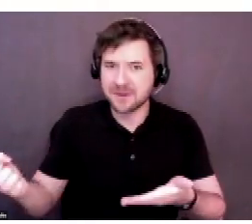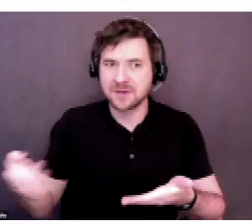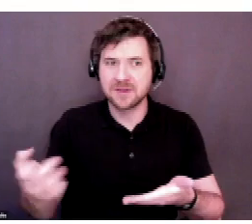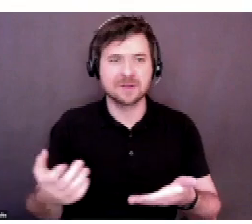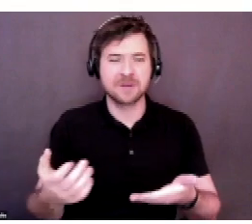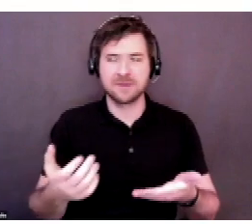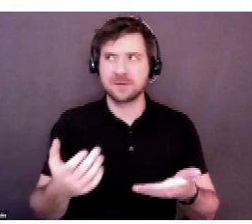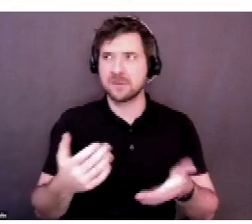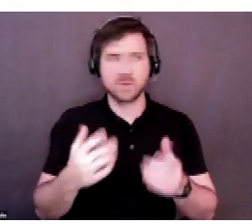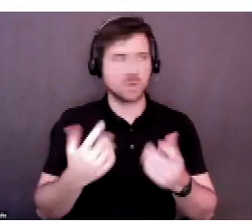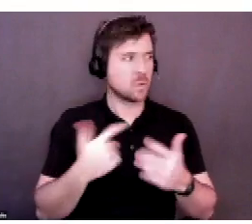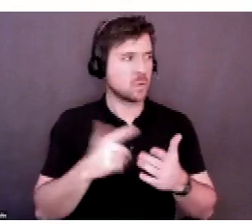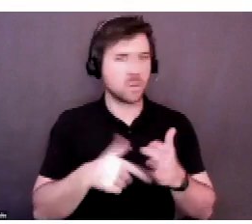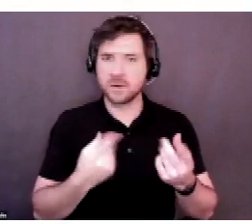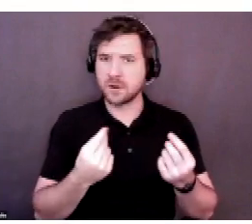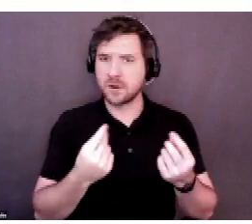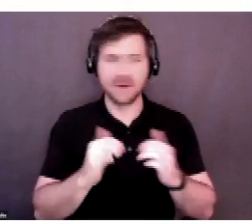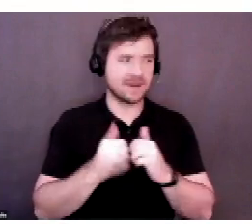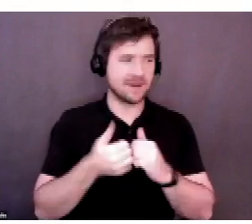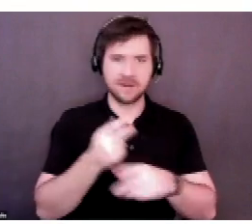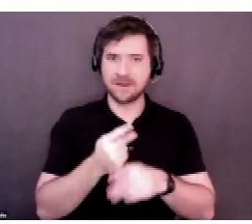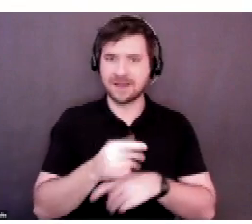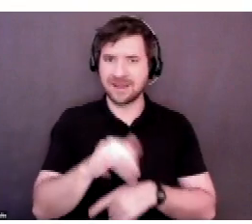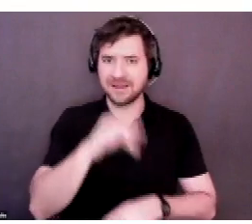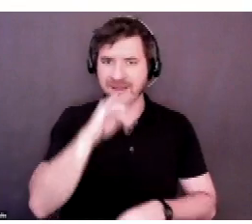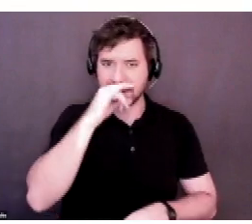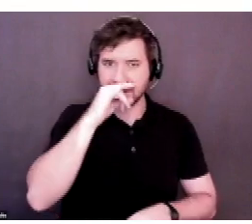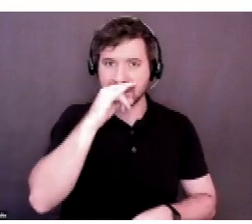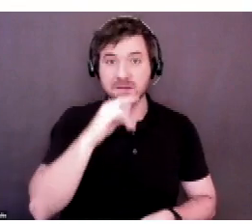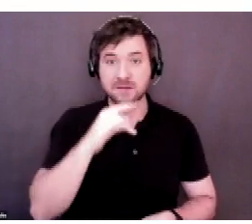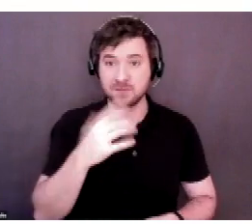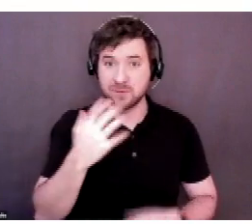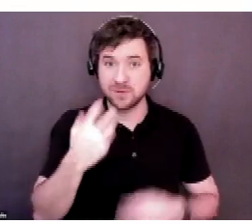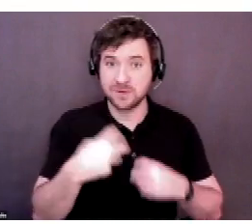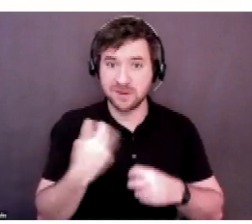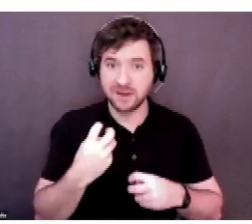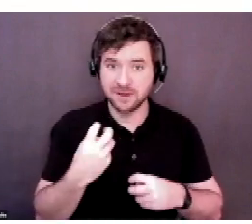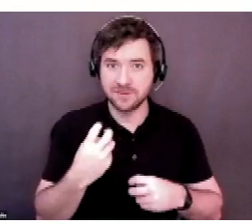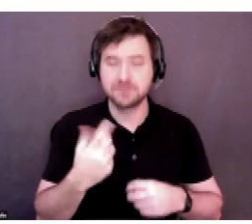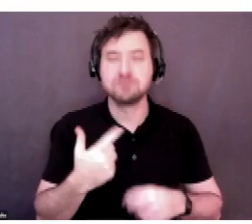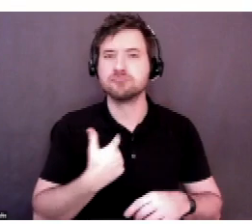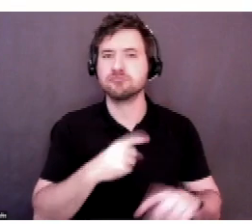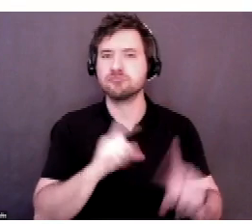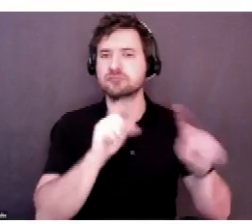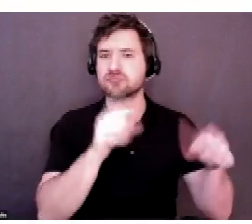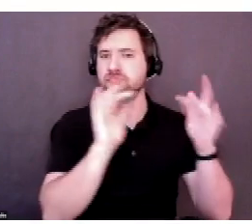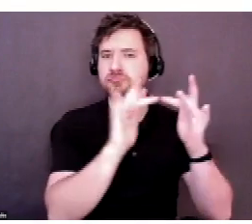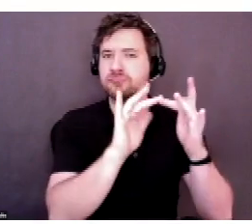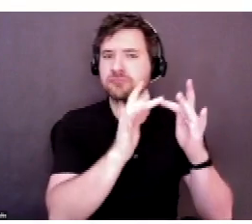I going to take care of this kid? That was tough. When I went to the Internet, I found two options.